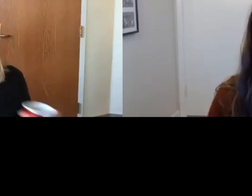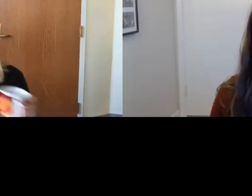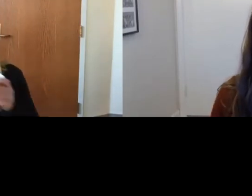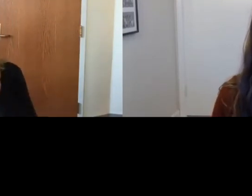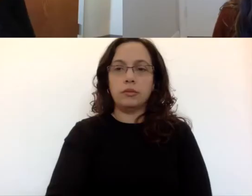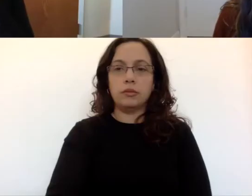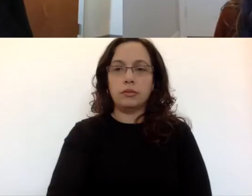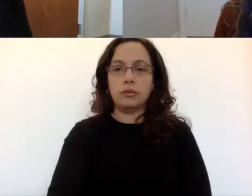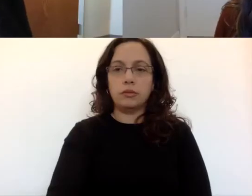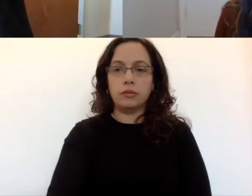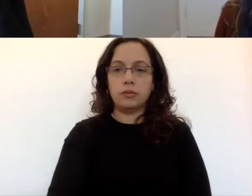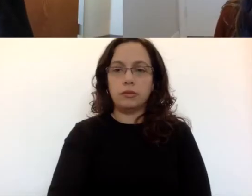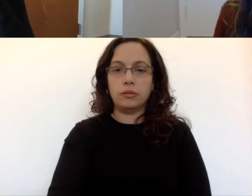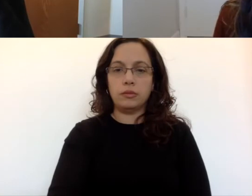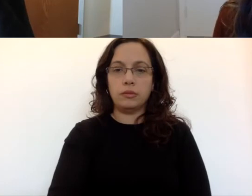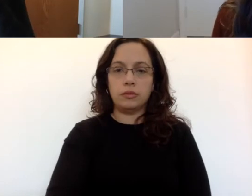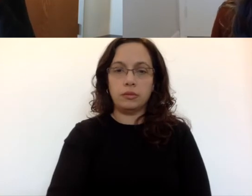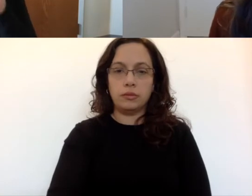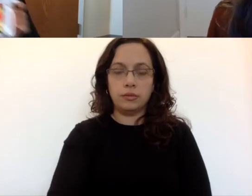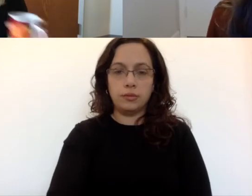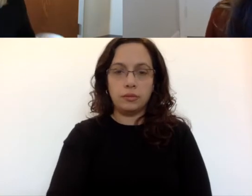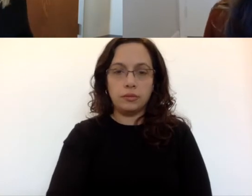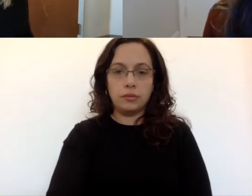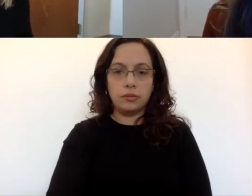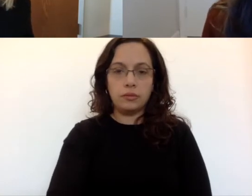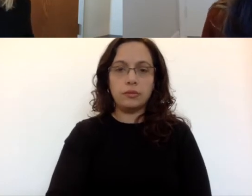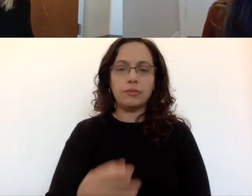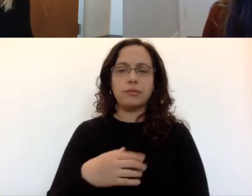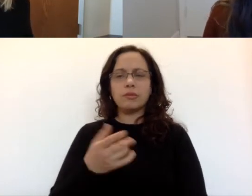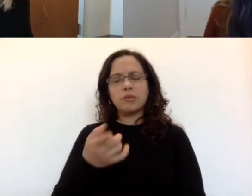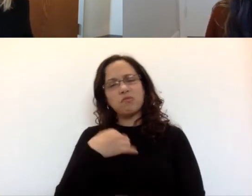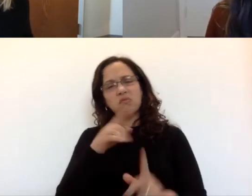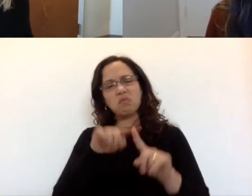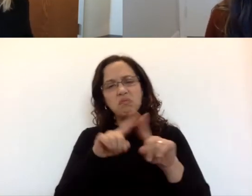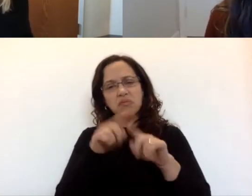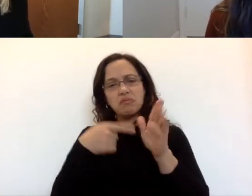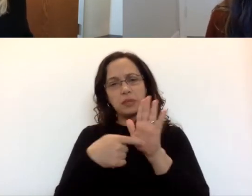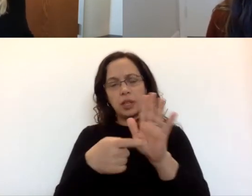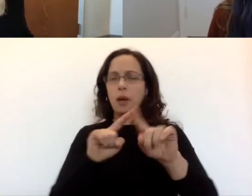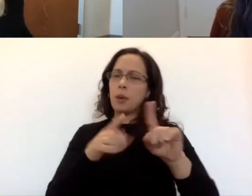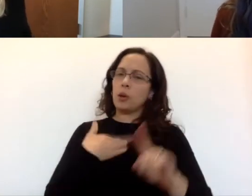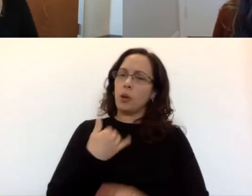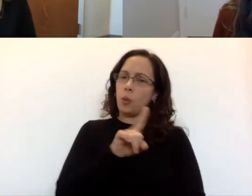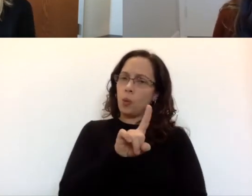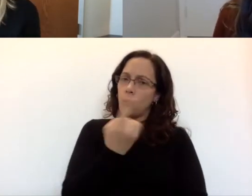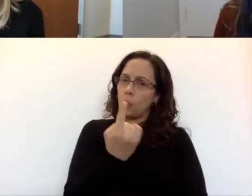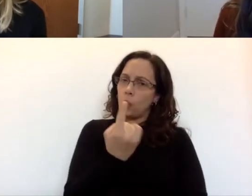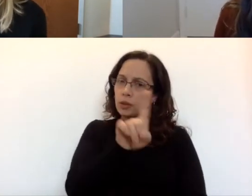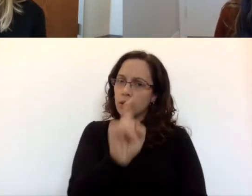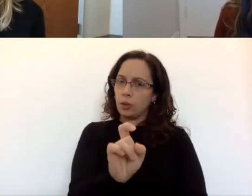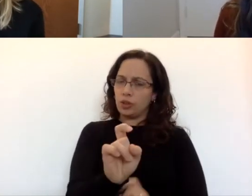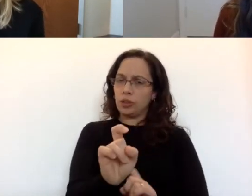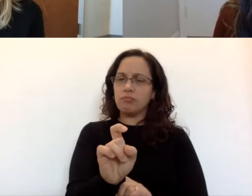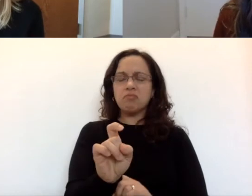across a number of different examples um but one of my questions is how do we understand the agency